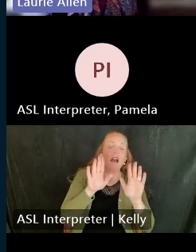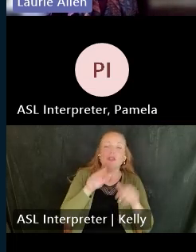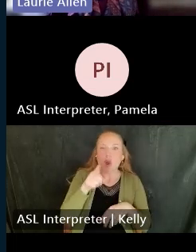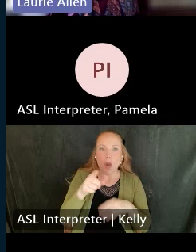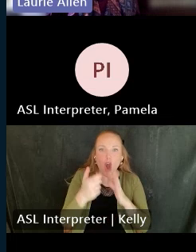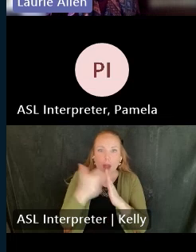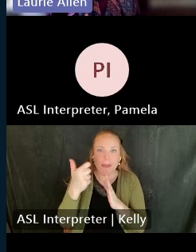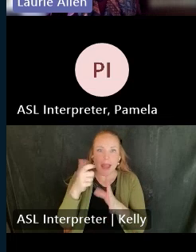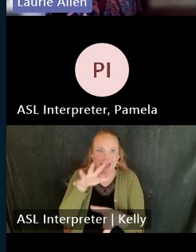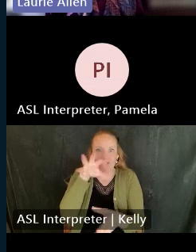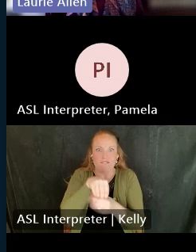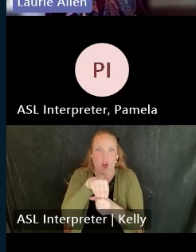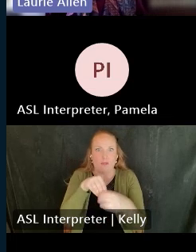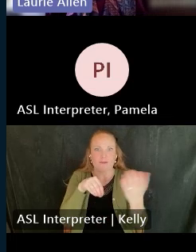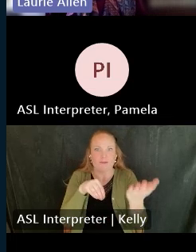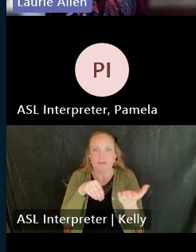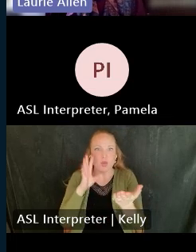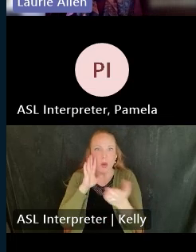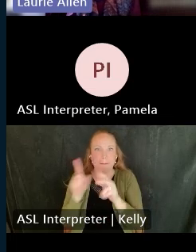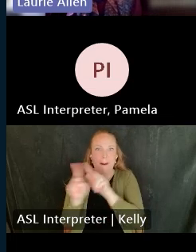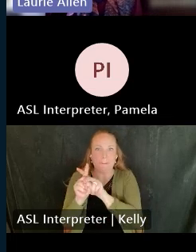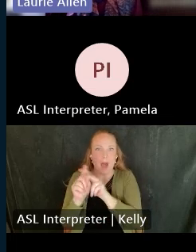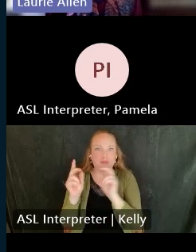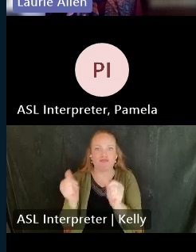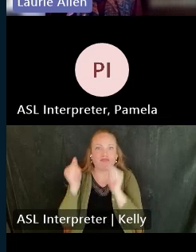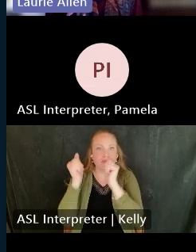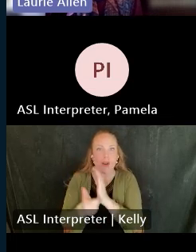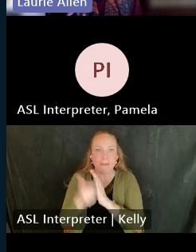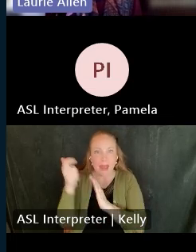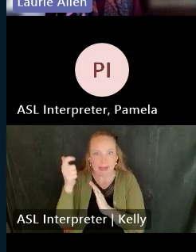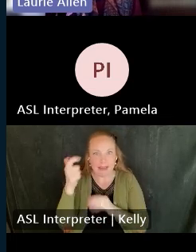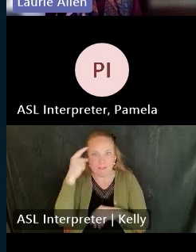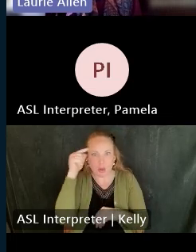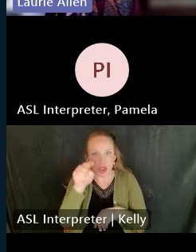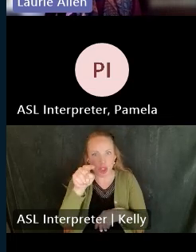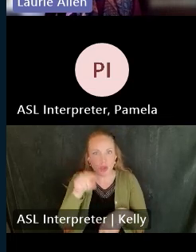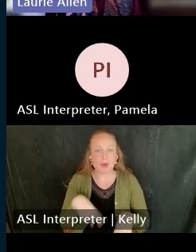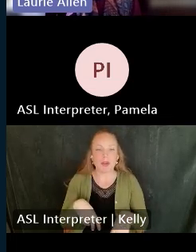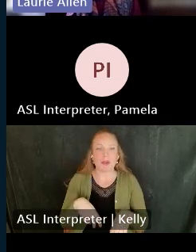And what I found is that in doing this, it makes this much more aware